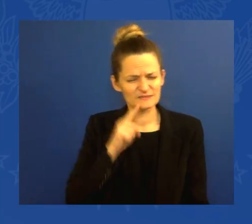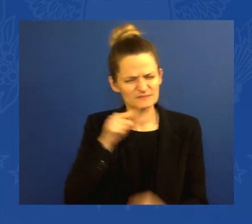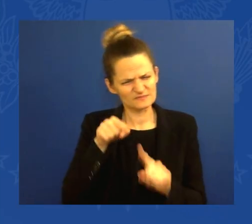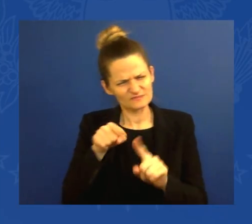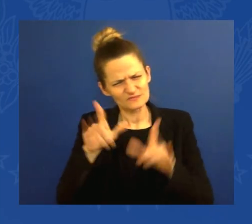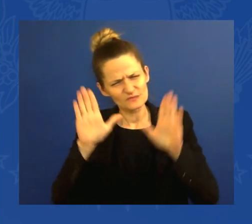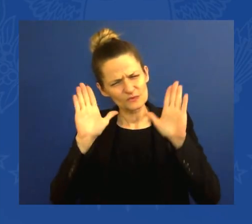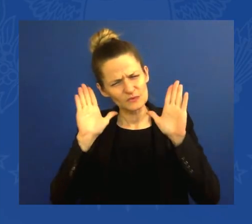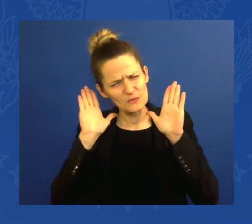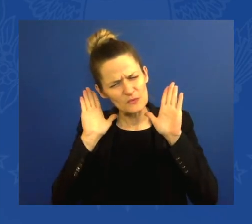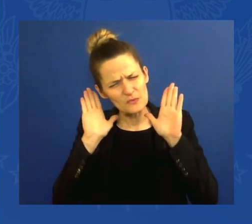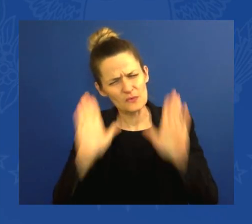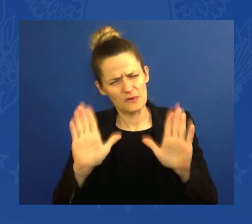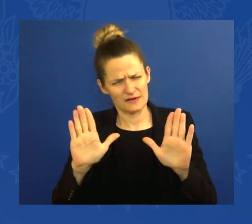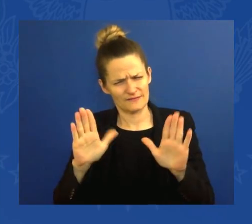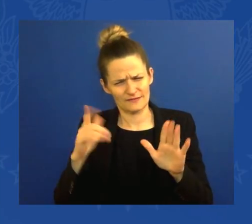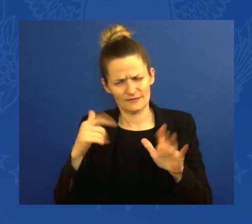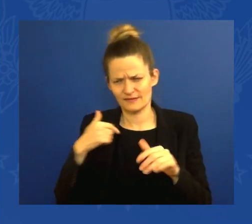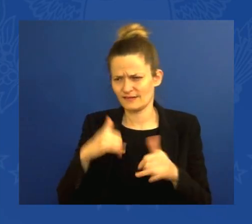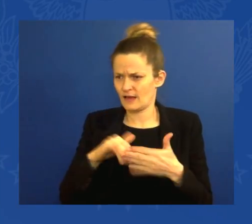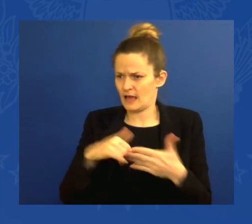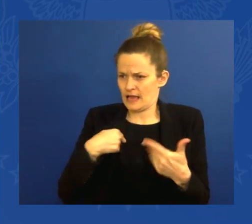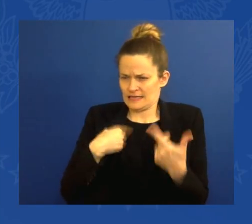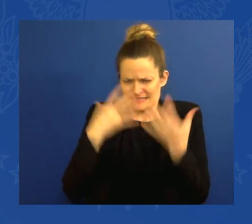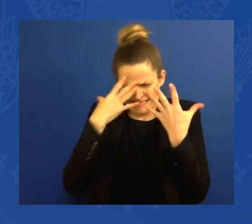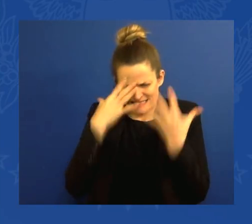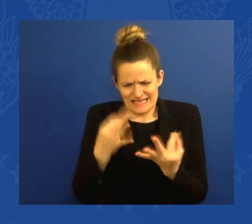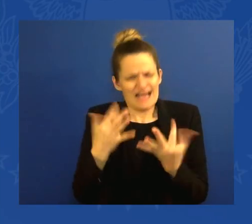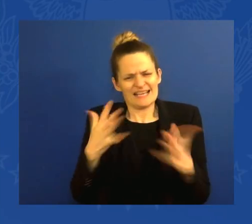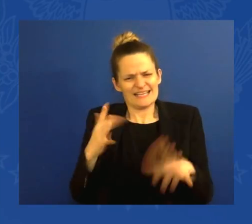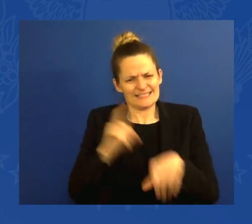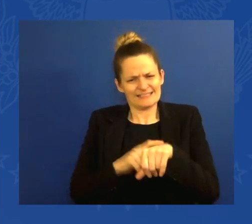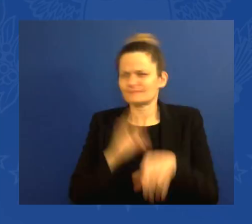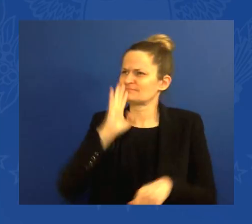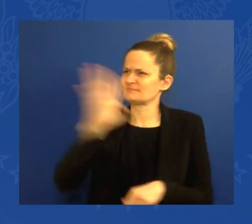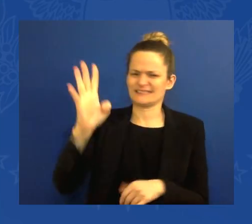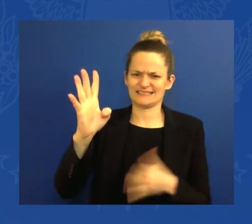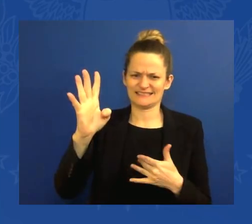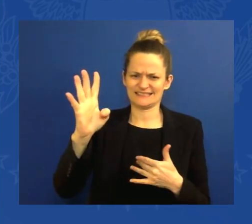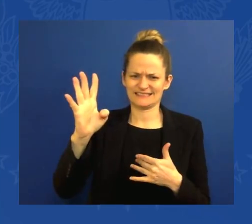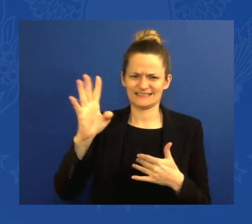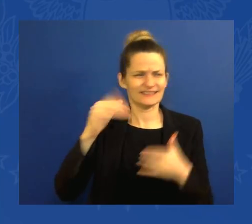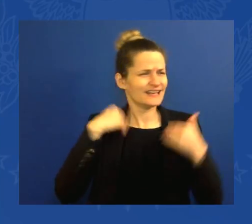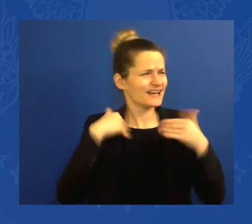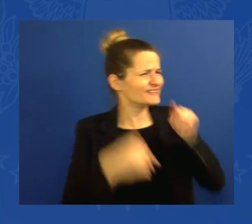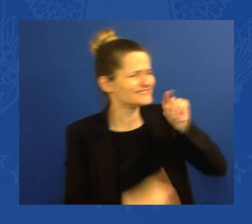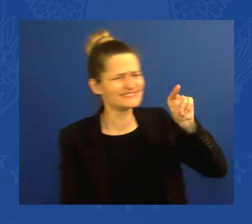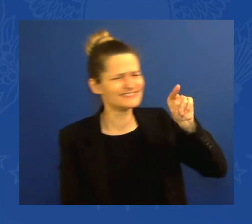and stand alongside millions of others to say that it's not okay for companies to hide harassment and assault.